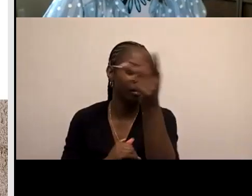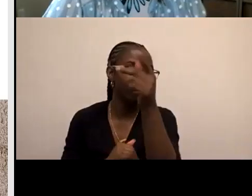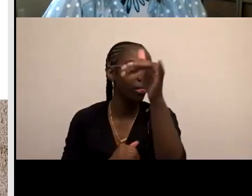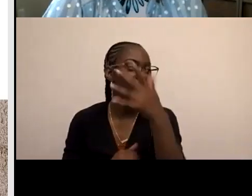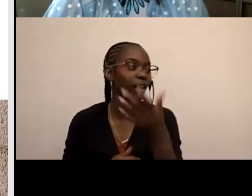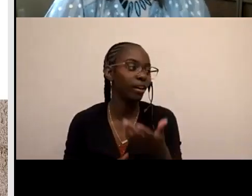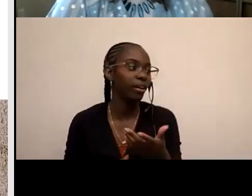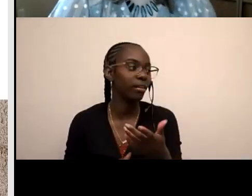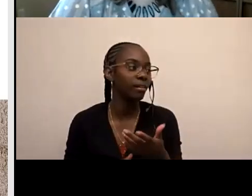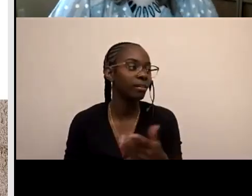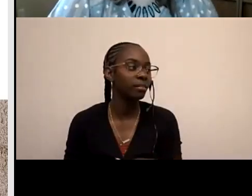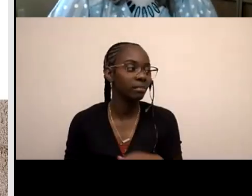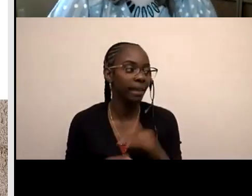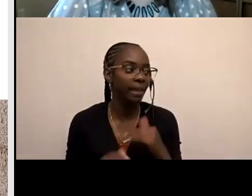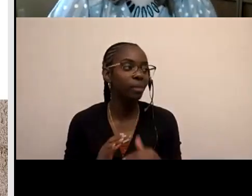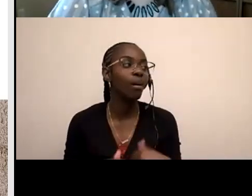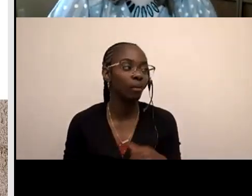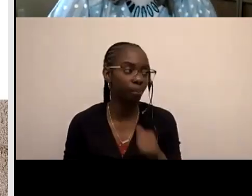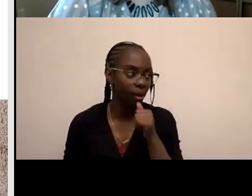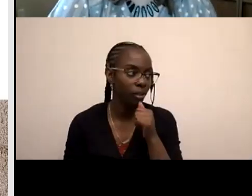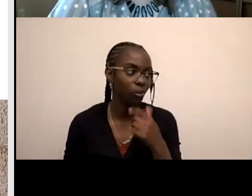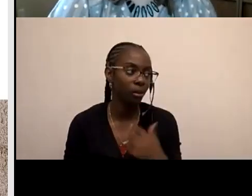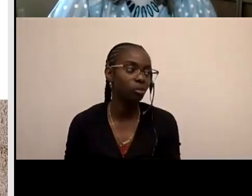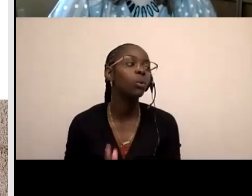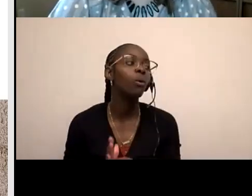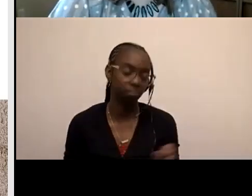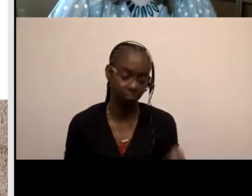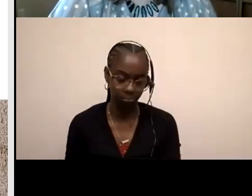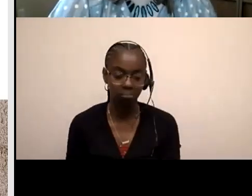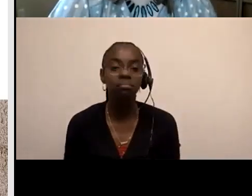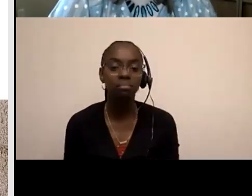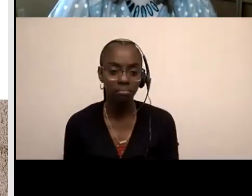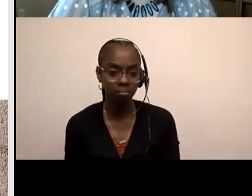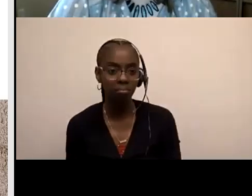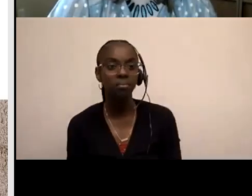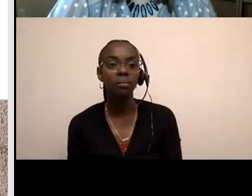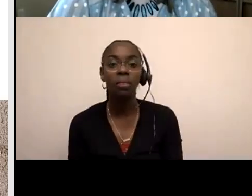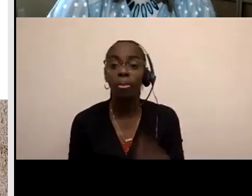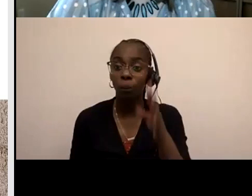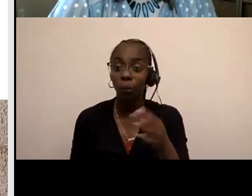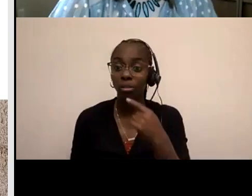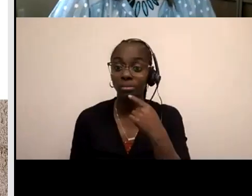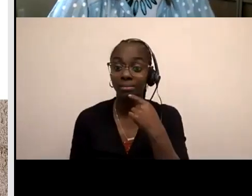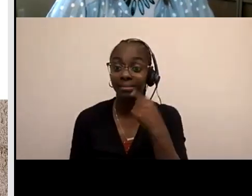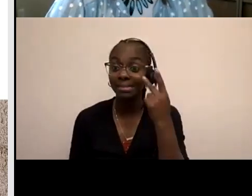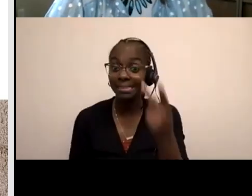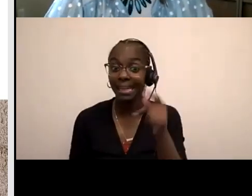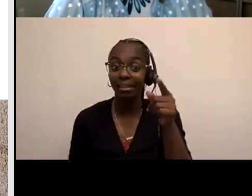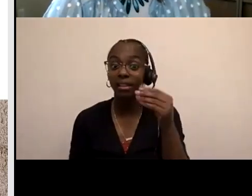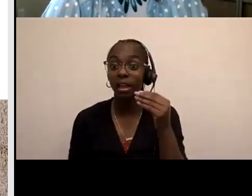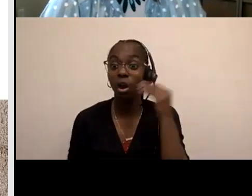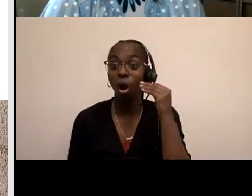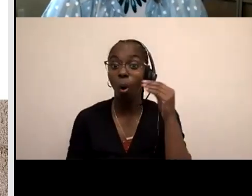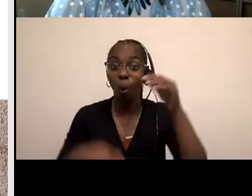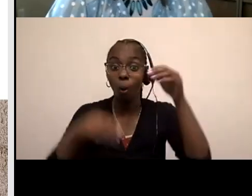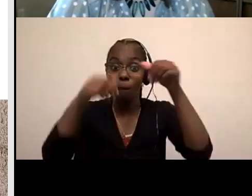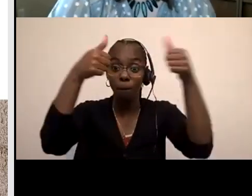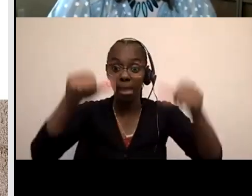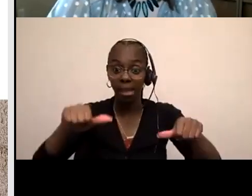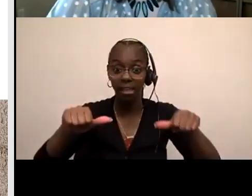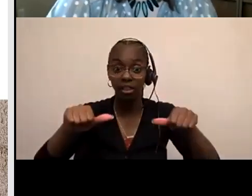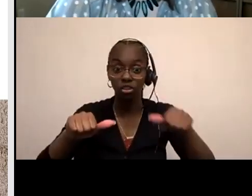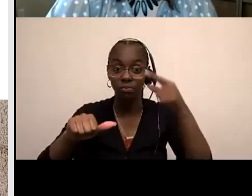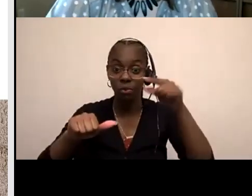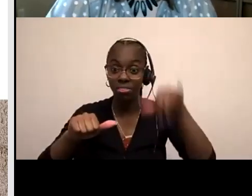SEEING IS THE HOMEPAGE FOR THE CHILD SAFETY COLLABORATIVE.